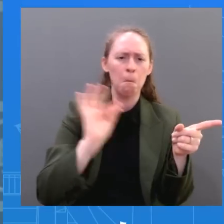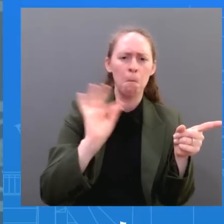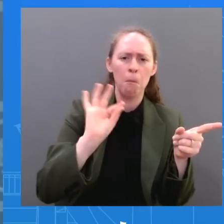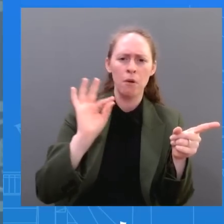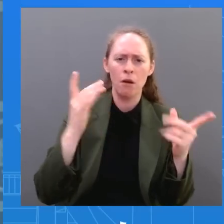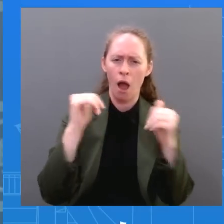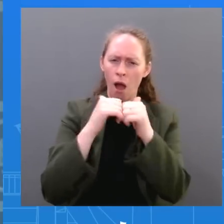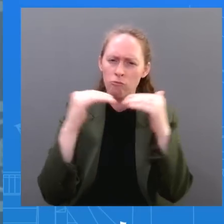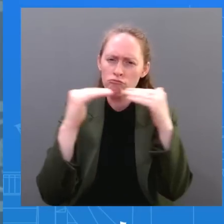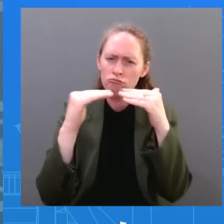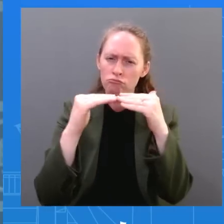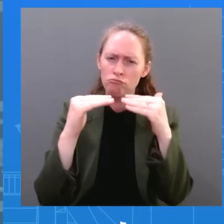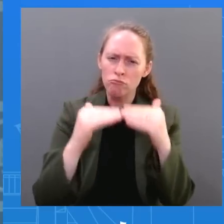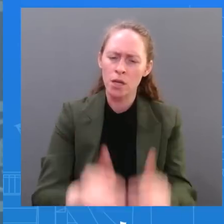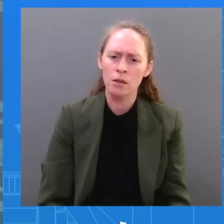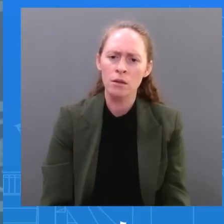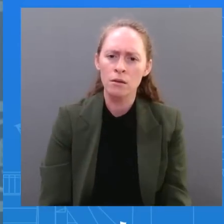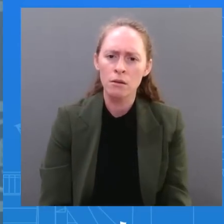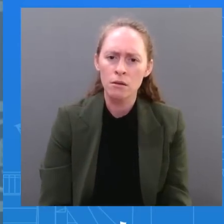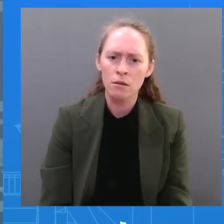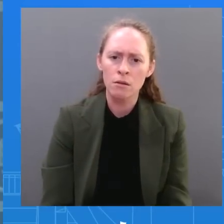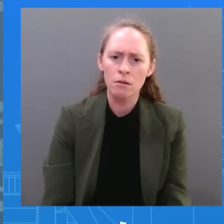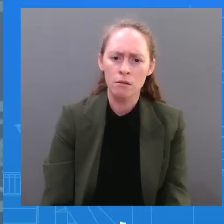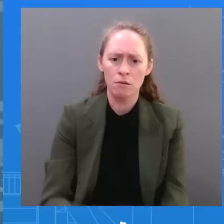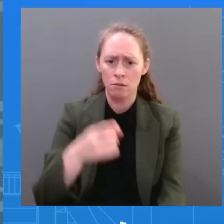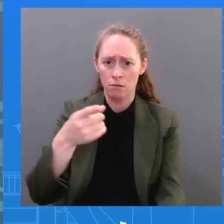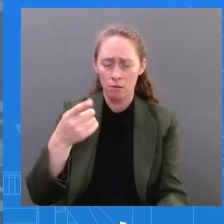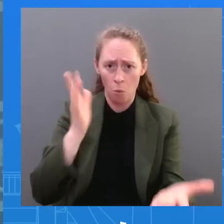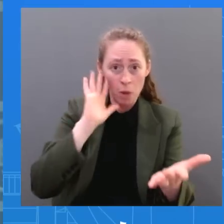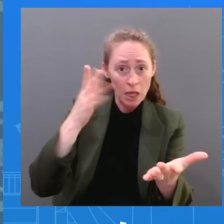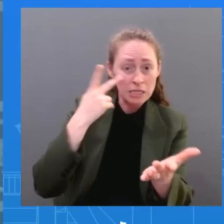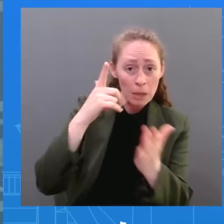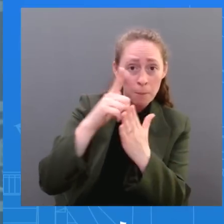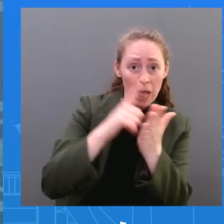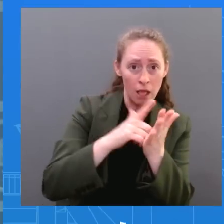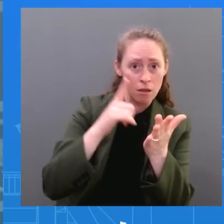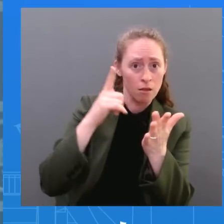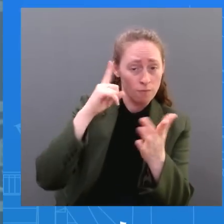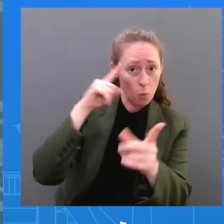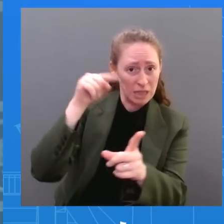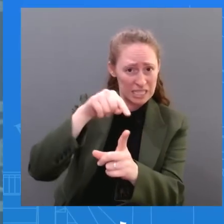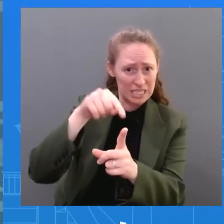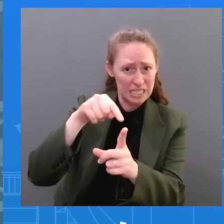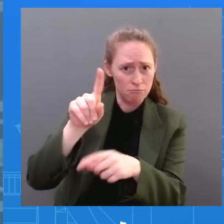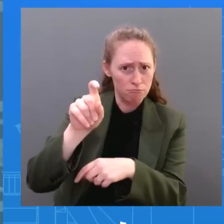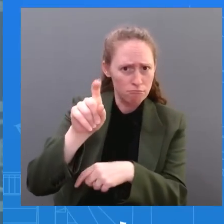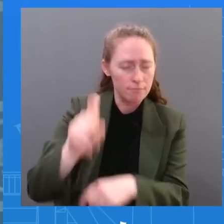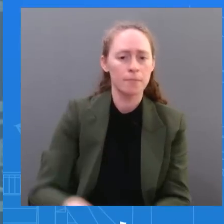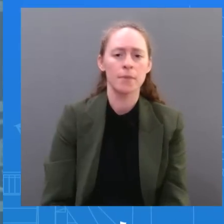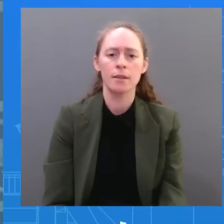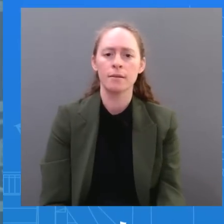I do not know where that -- that legislation is currently. I don't know if it went over to the Senate. I don't know in what -- in what --